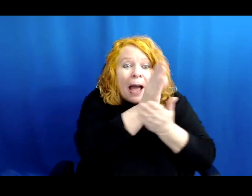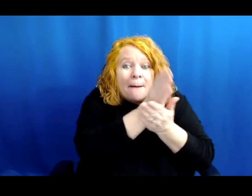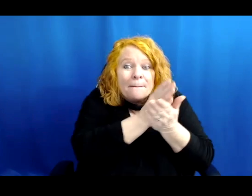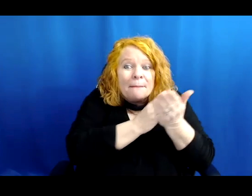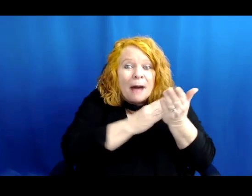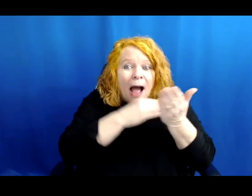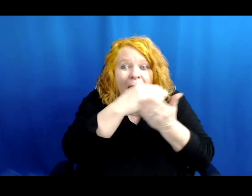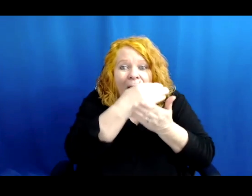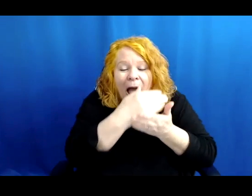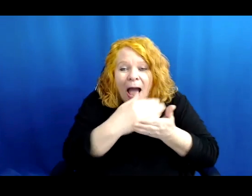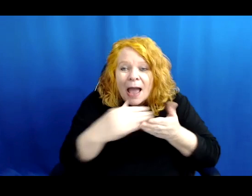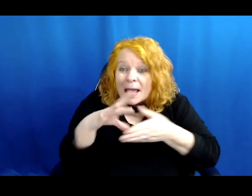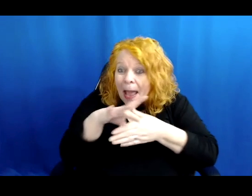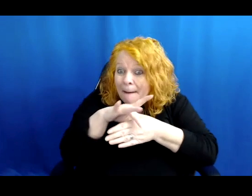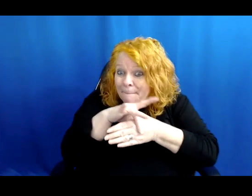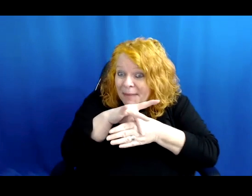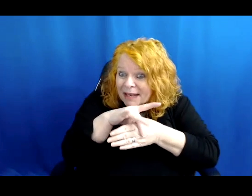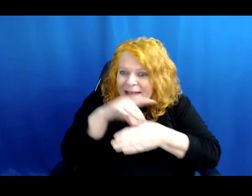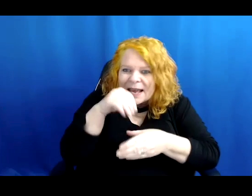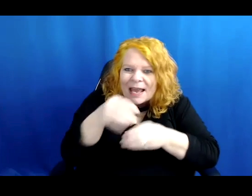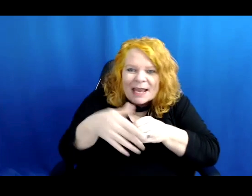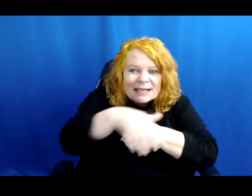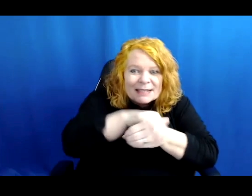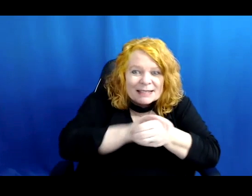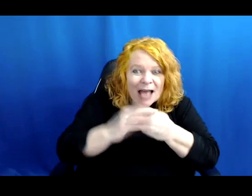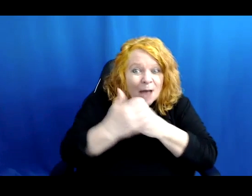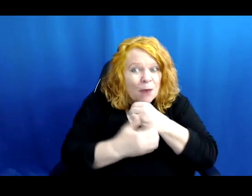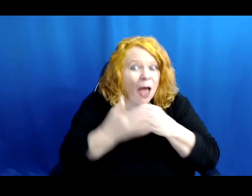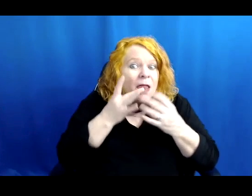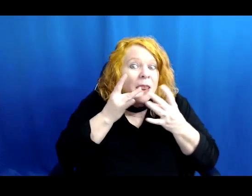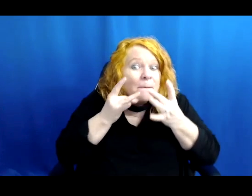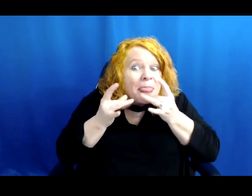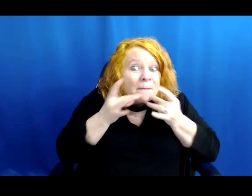Meat covered in pastry. Yummy, yummy, yummy in my tum, tum, tummy.